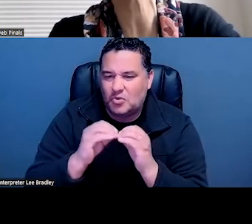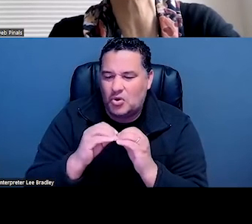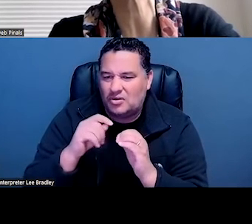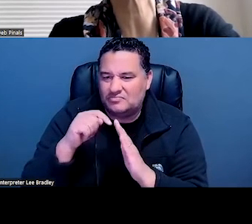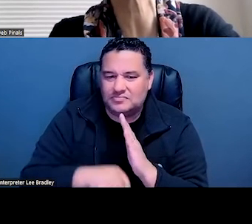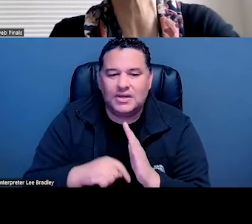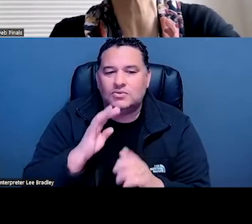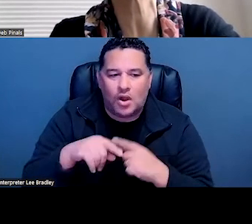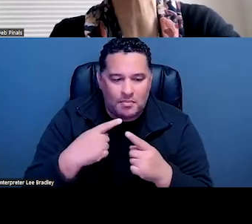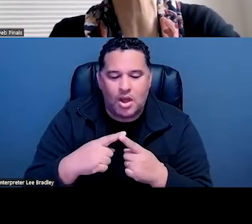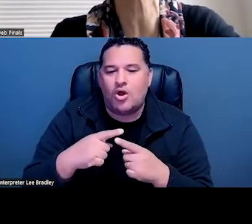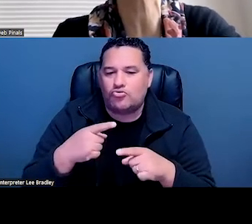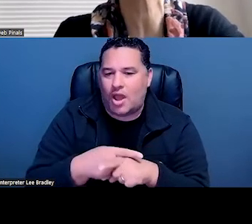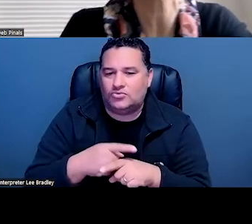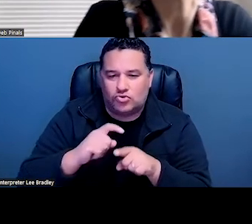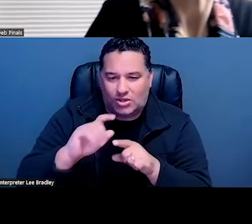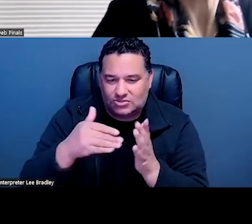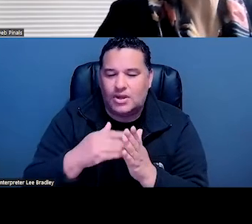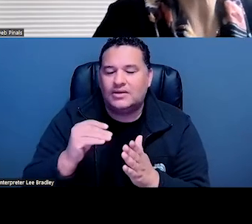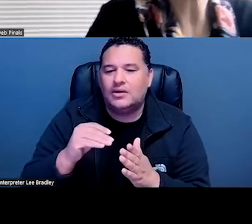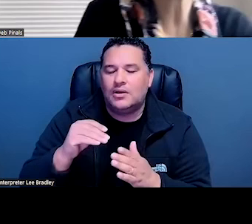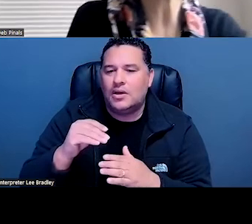SLIDE. IN ADDITION, JUST TO GO INTO A LITTLE BIT MORE --